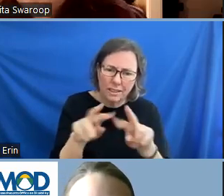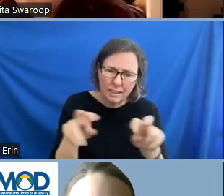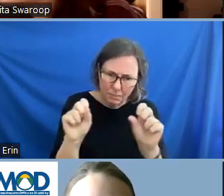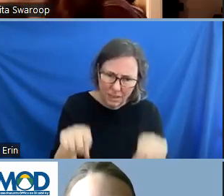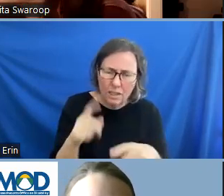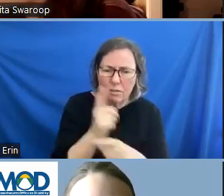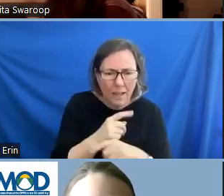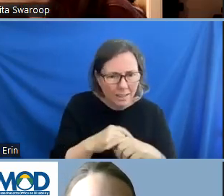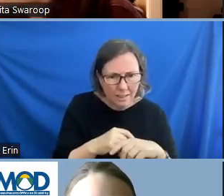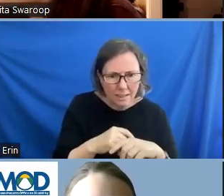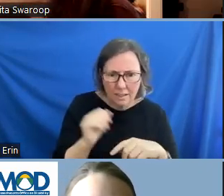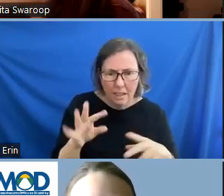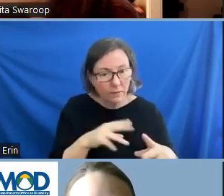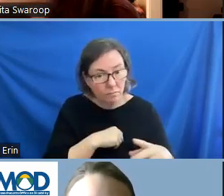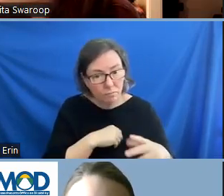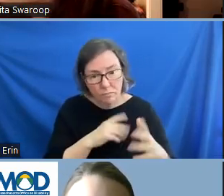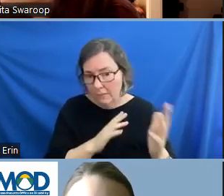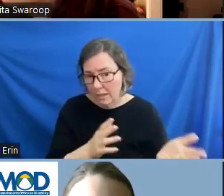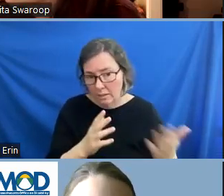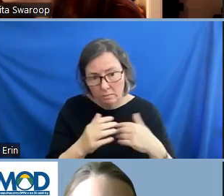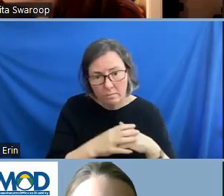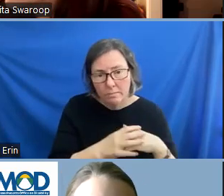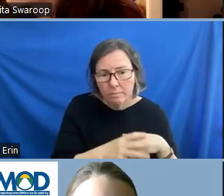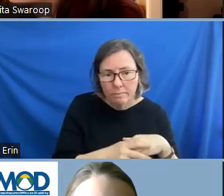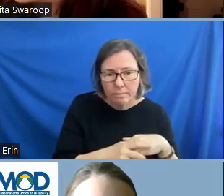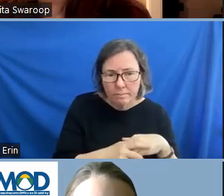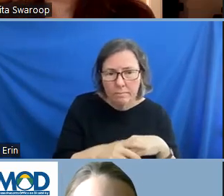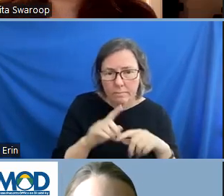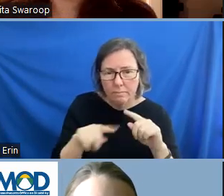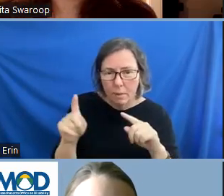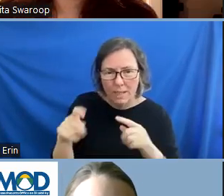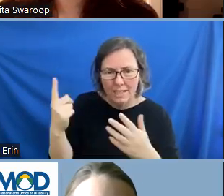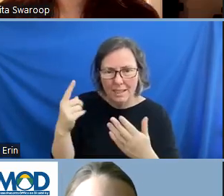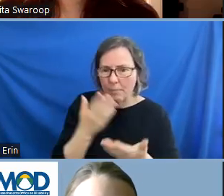and if she's okay with that. But we do need something, right? It can not be that she's